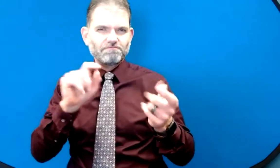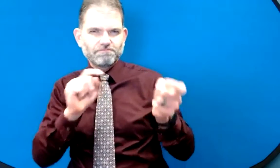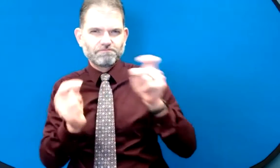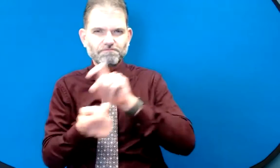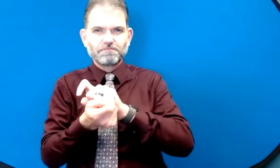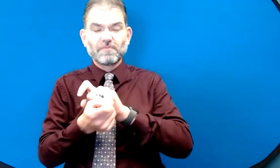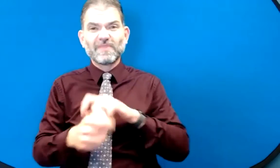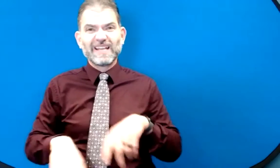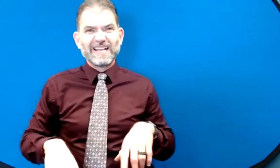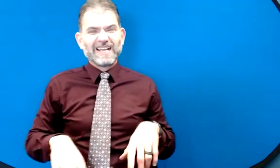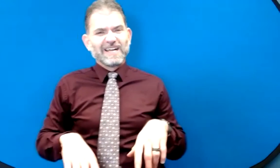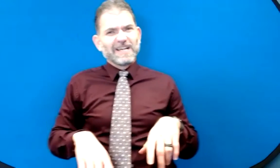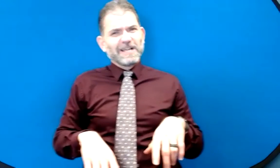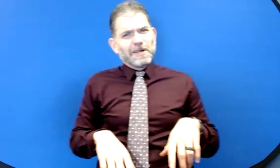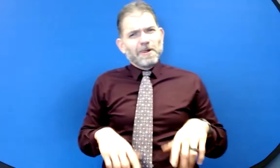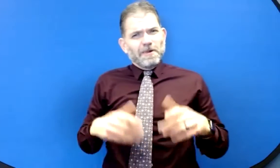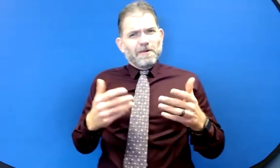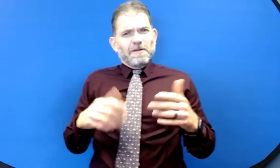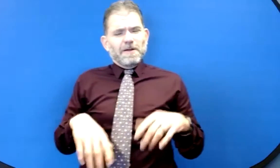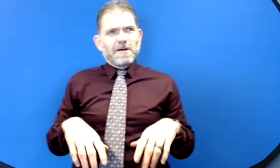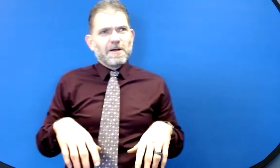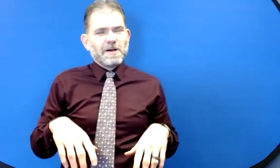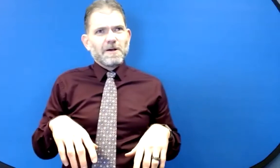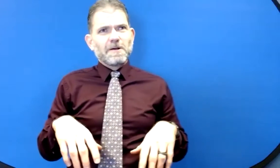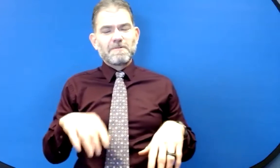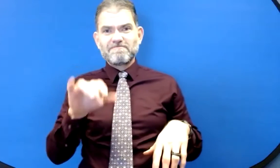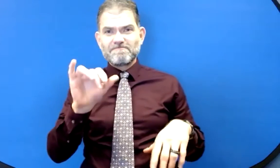and ASL Interpreter: same idea with a person with frontal temporal dementia.